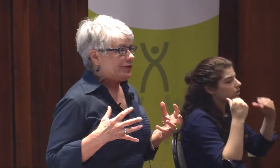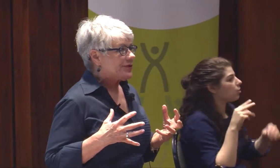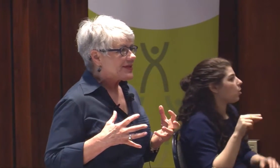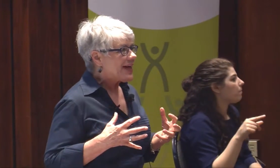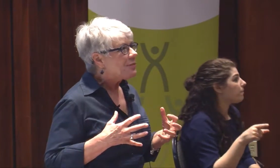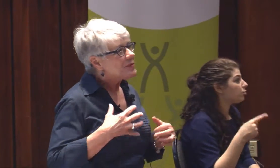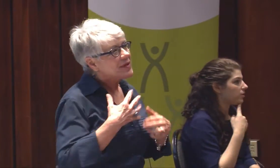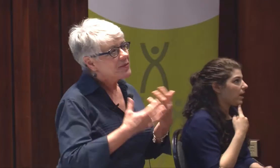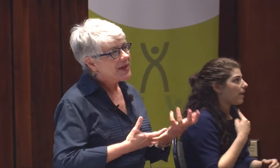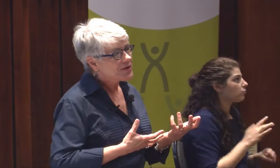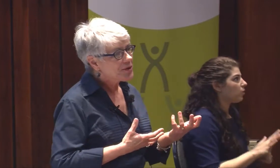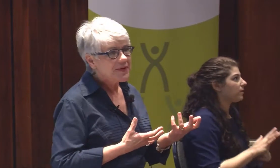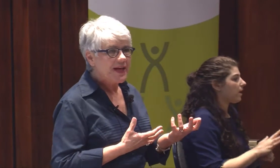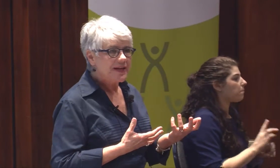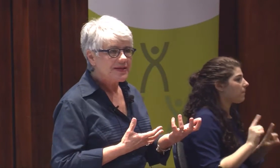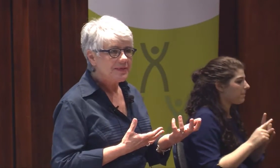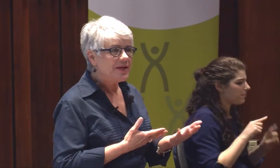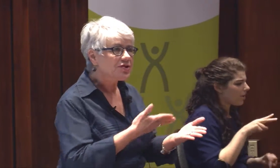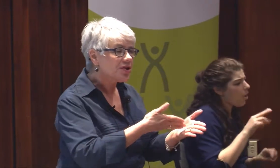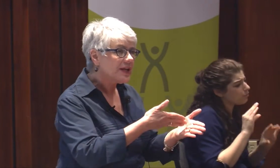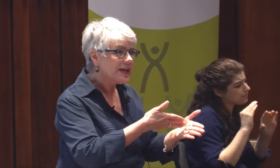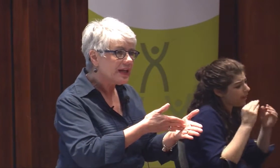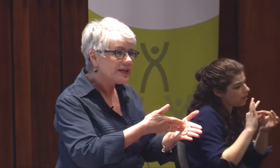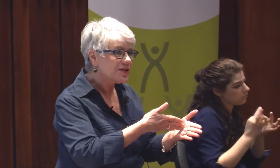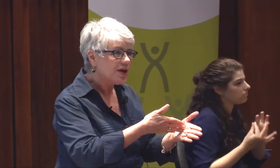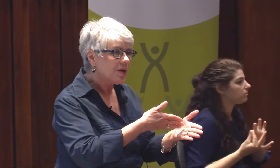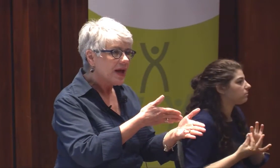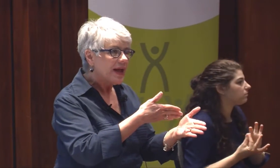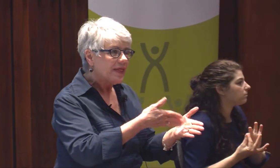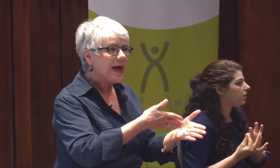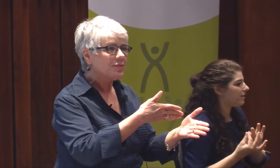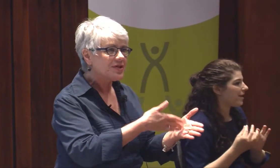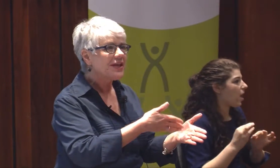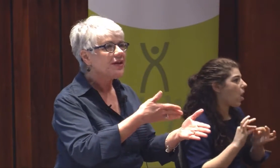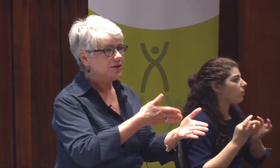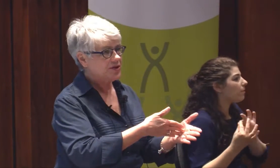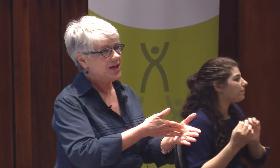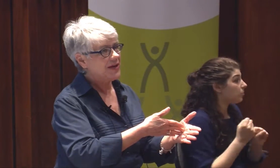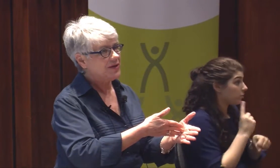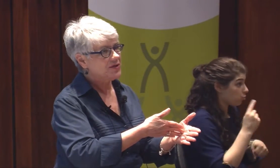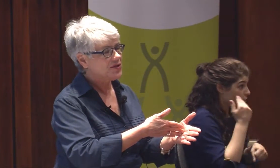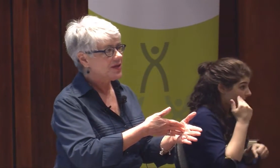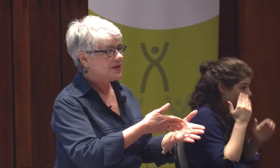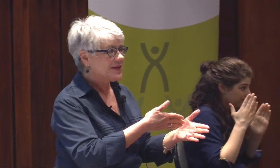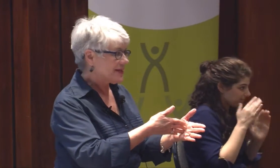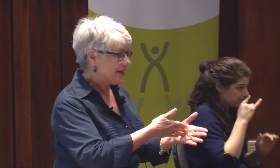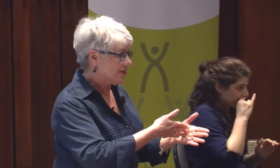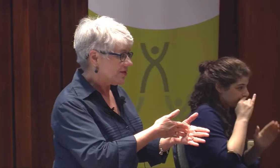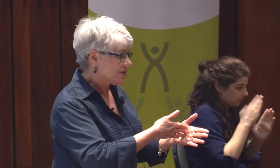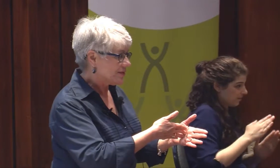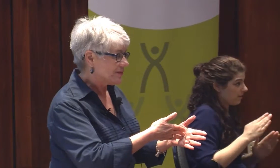stressed out, but people may interpret that as a smile, so you're going to need to know that particular child's signals.